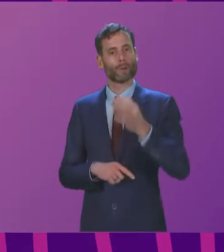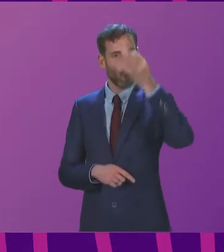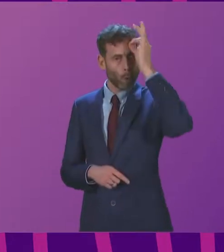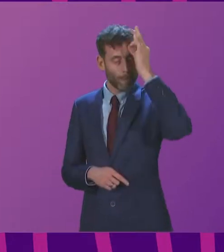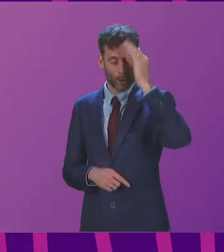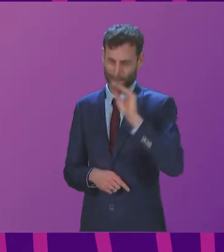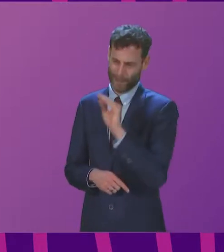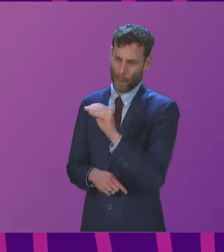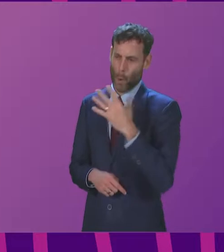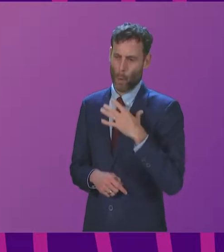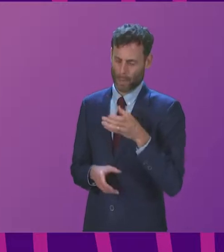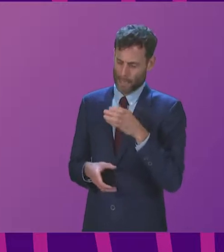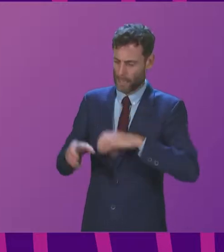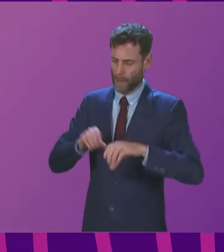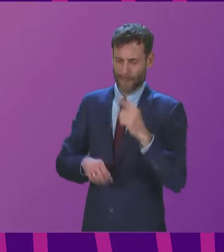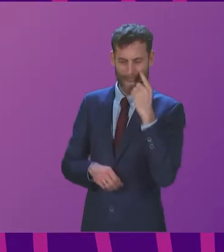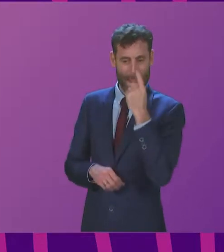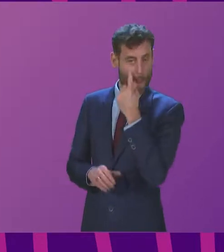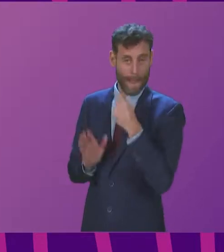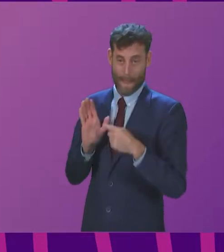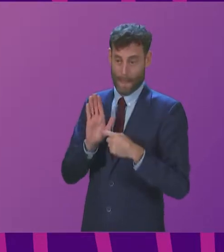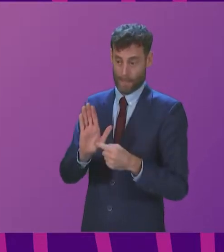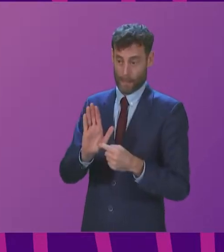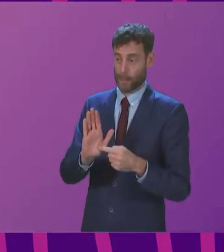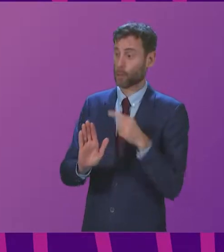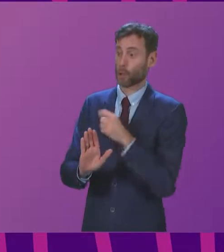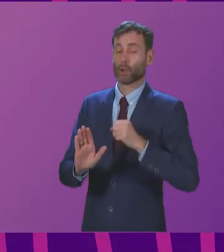evidence base behind the assertion—which the Scottish Government made again today—that